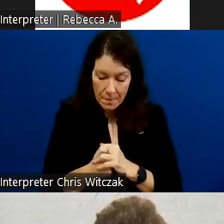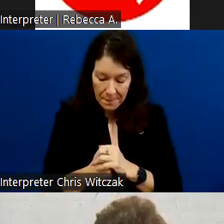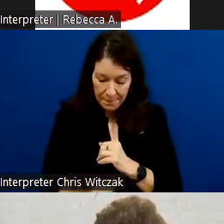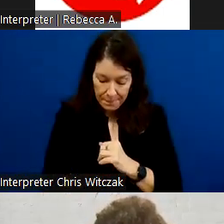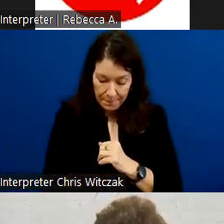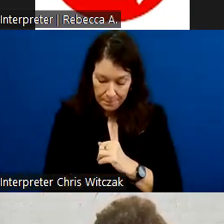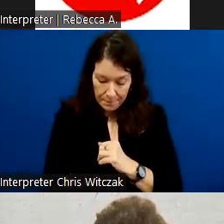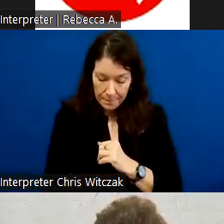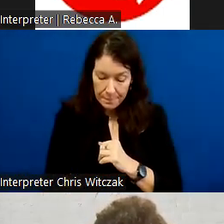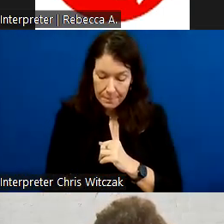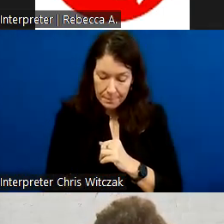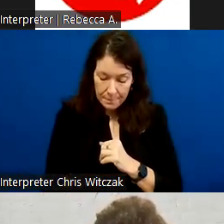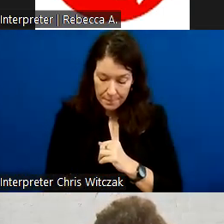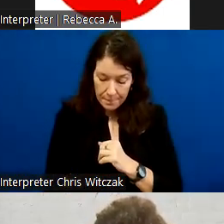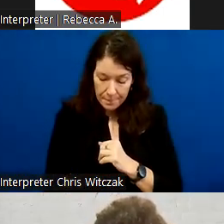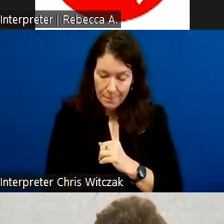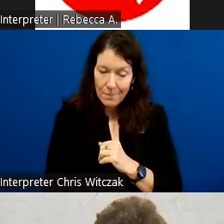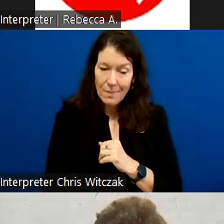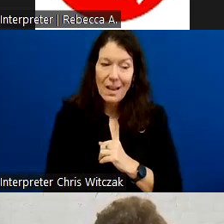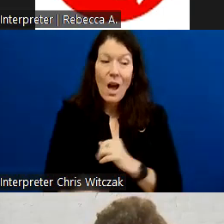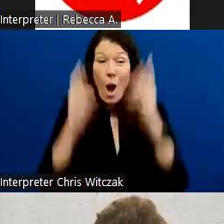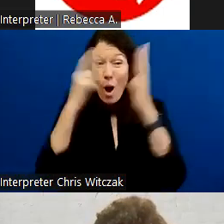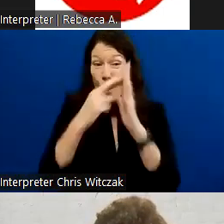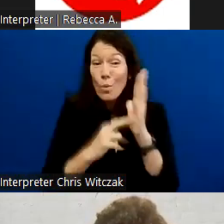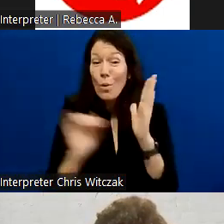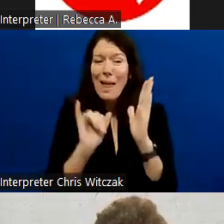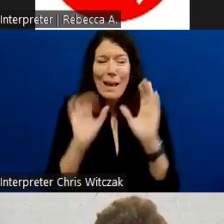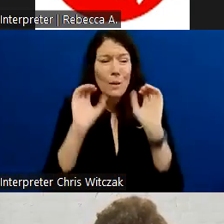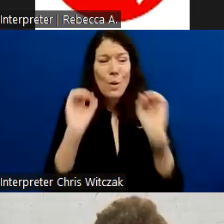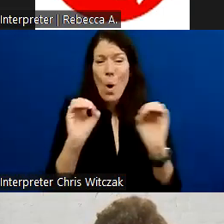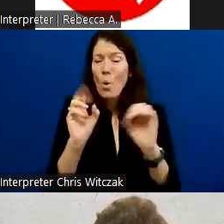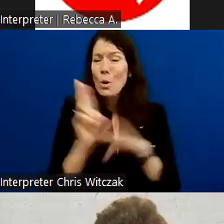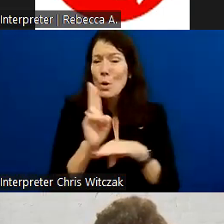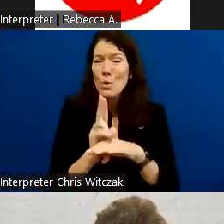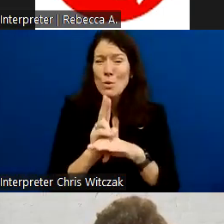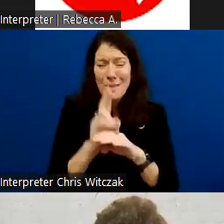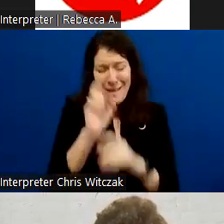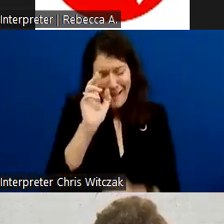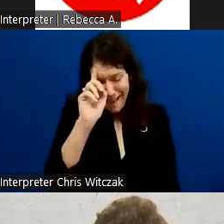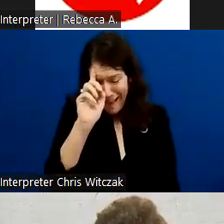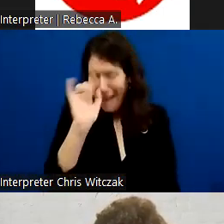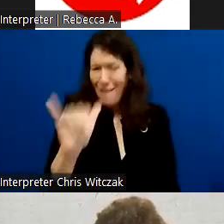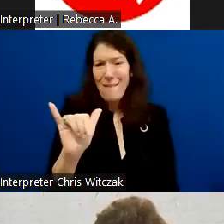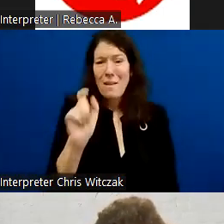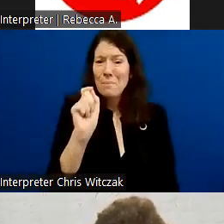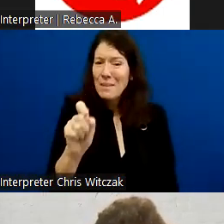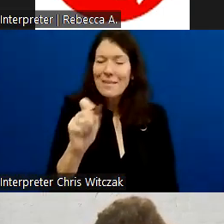like no substance used ever um doesn't make sense it's just not reality and programs that